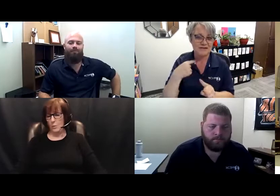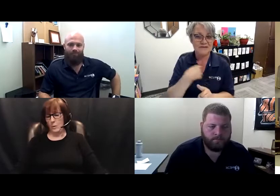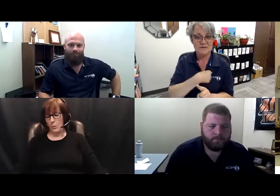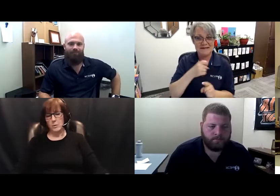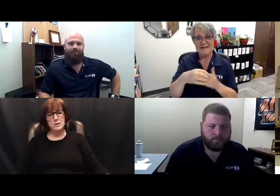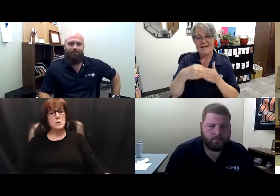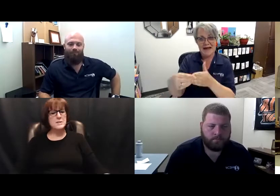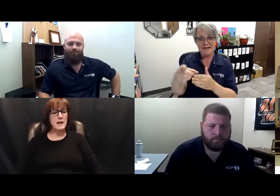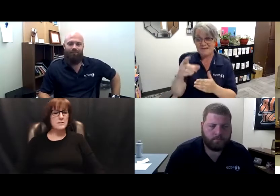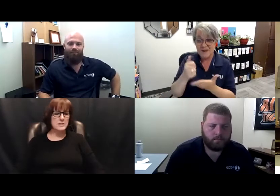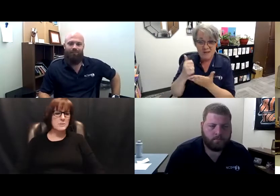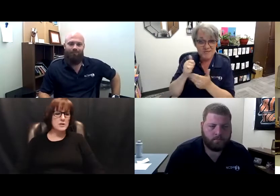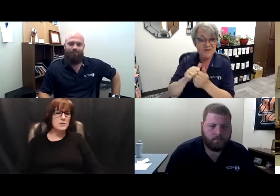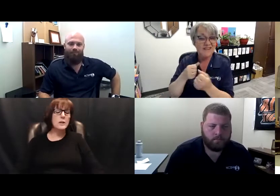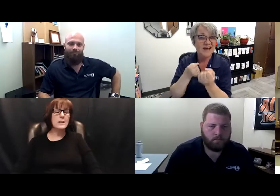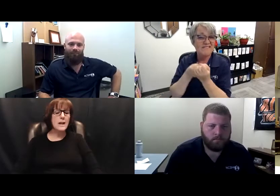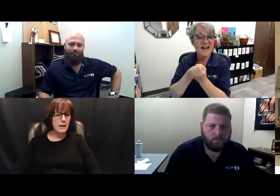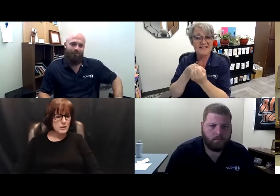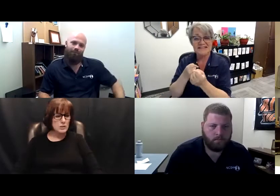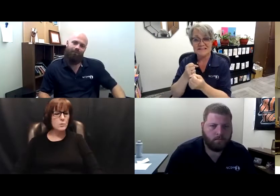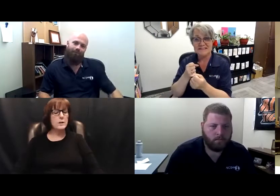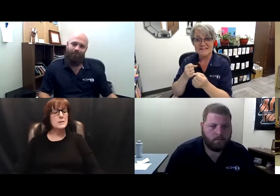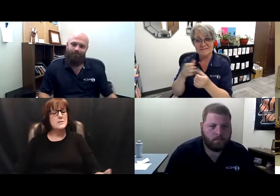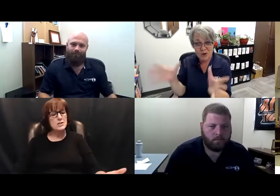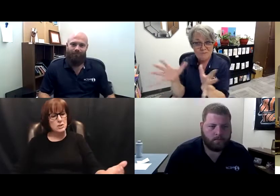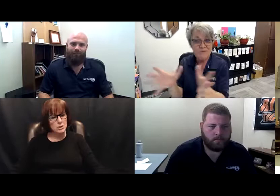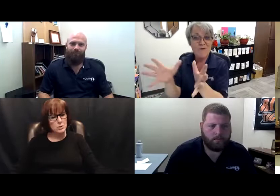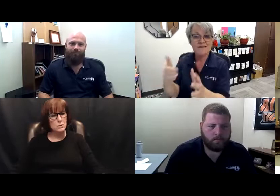what we do as advocacy specialists. We can guide you we can assist you